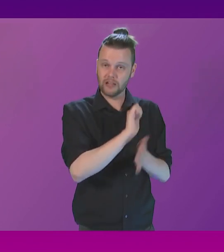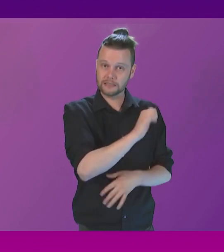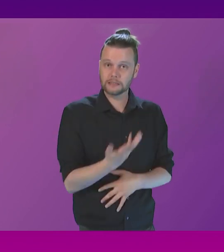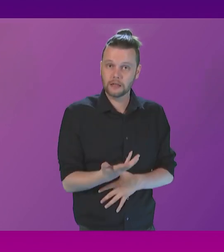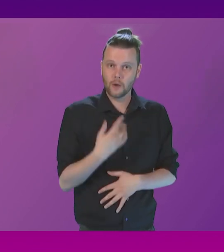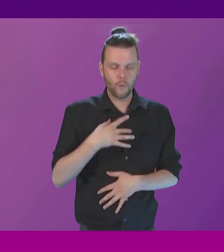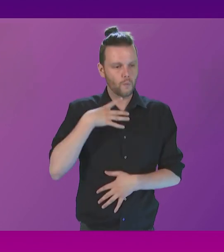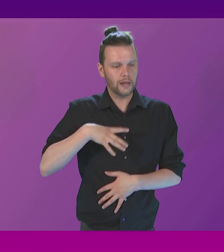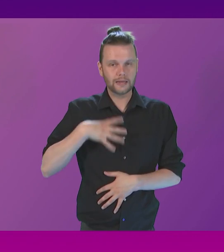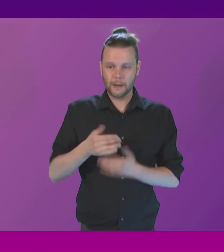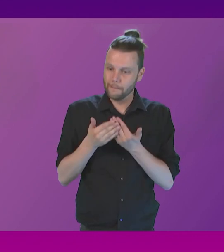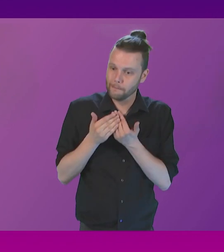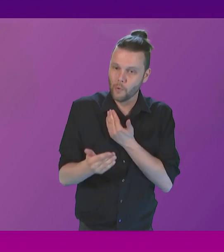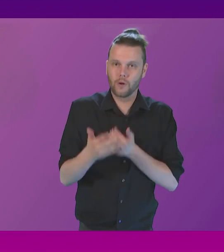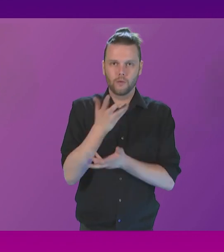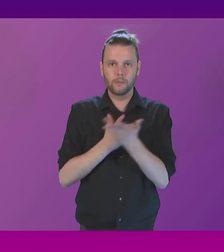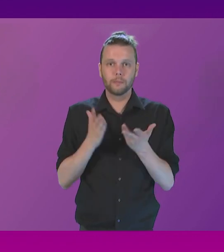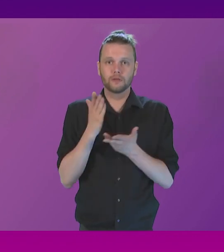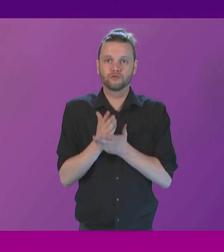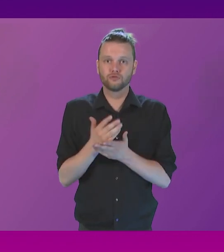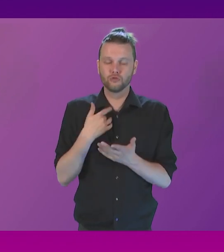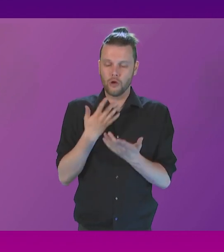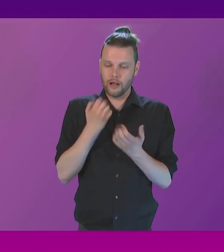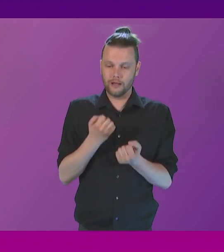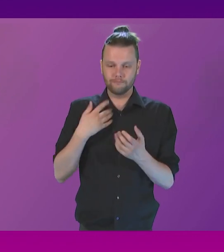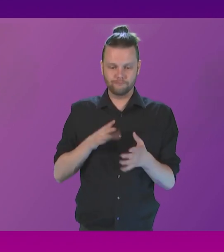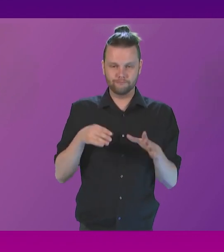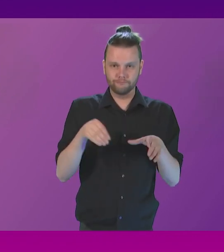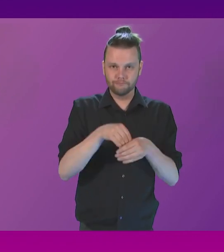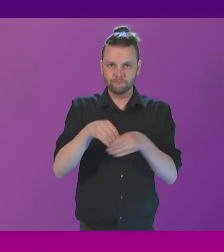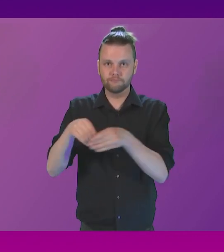we need to do even more to ensure that we are plugging those vacancies and